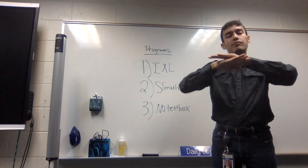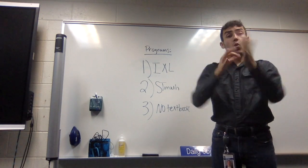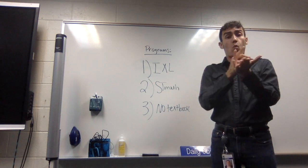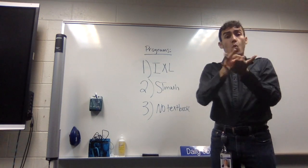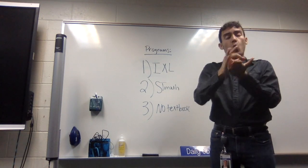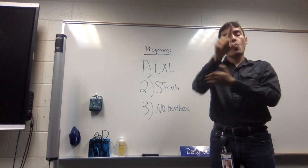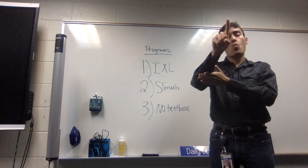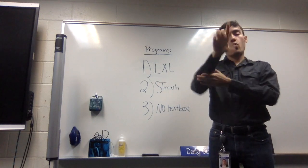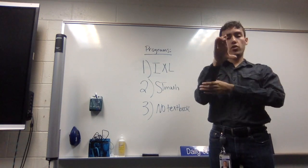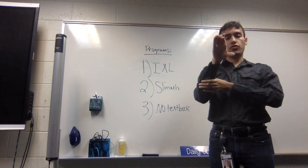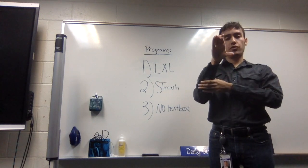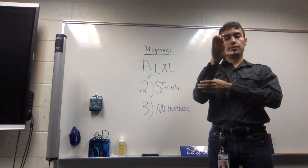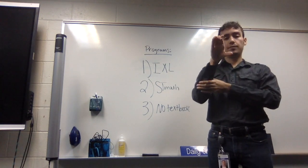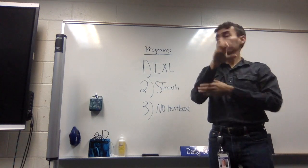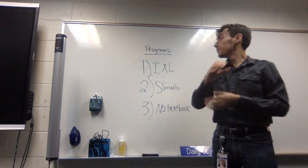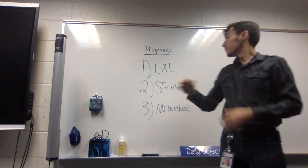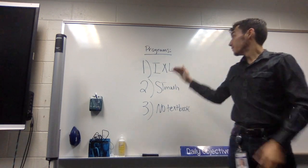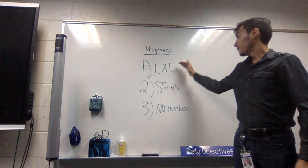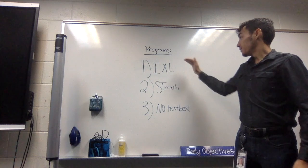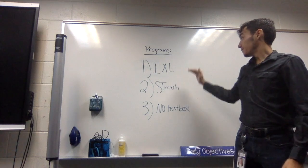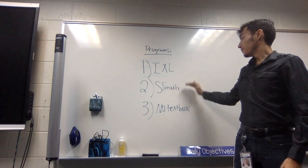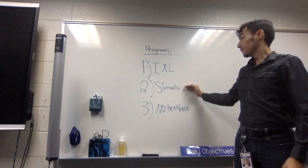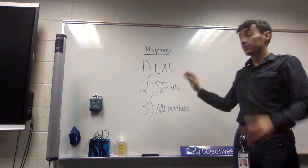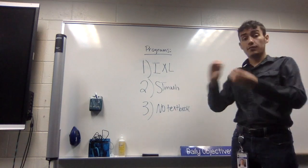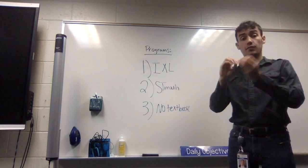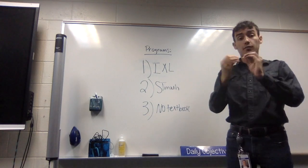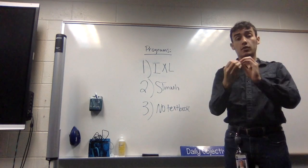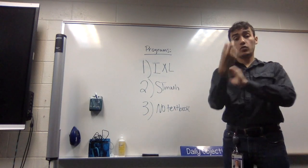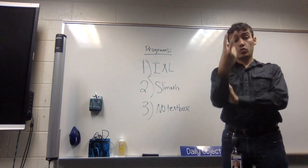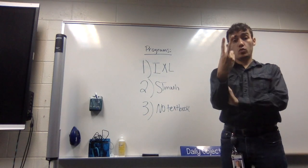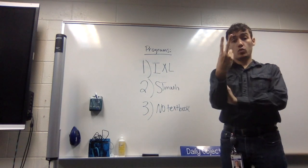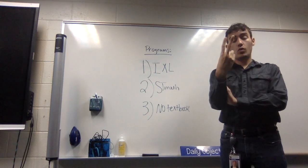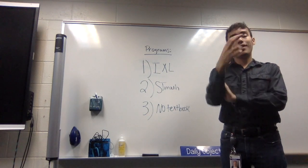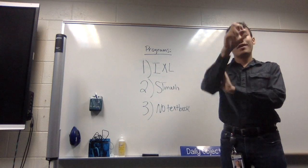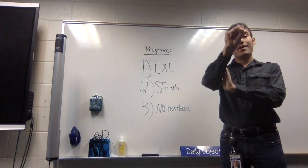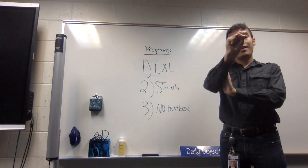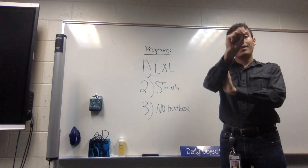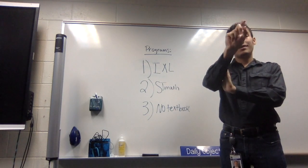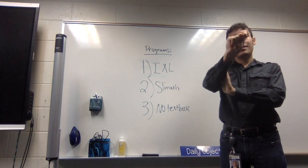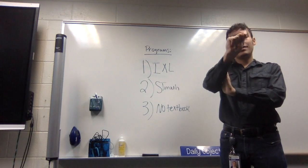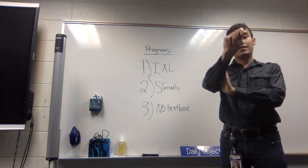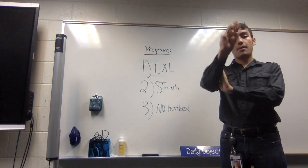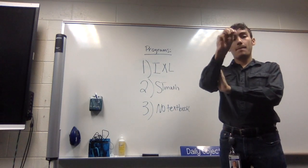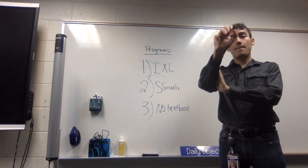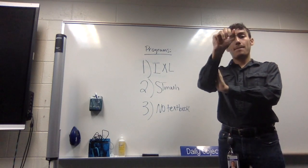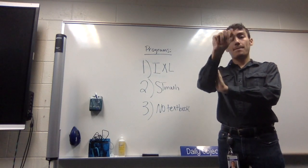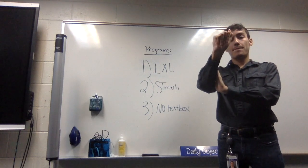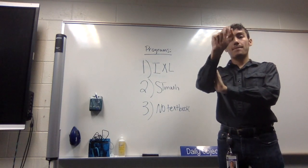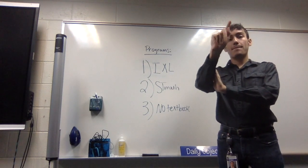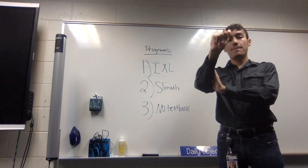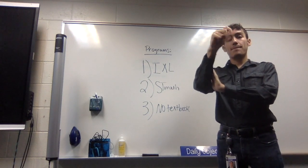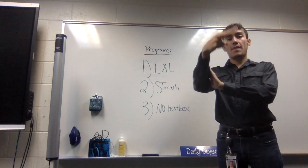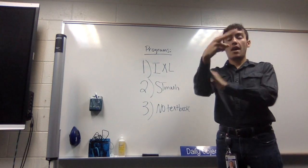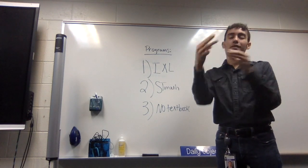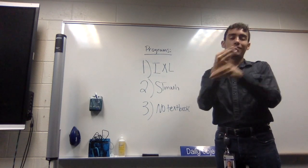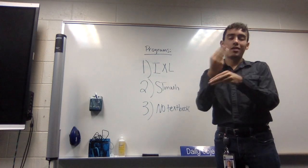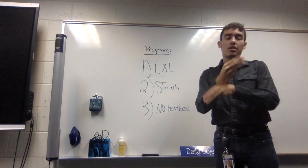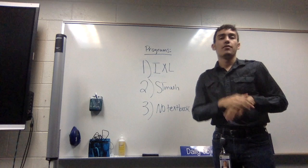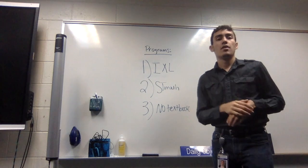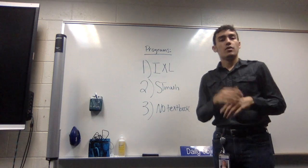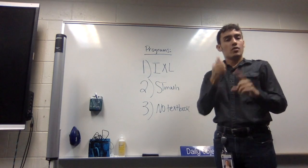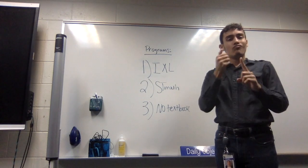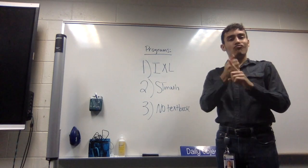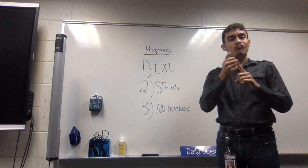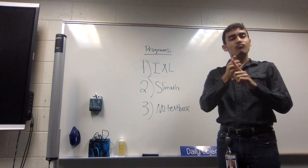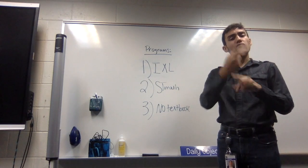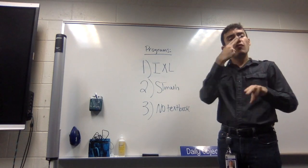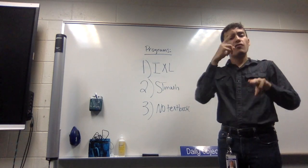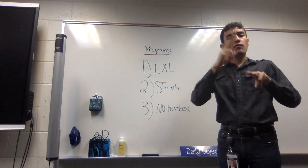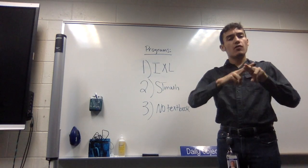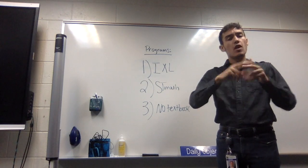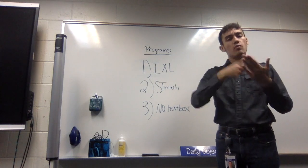Their goal is just to achieve a 100 score. The second program will be STmath. STmath